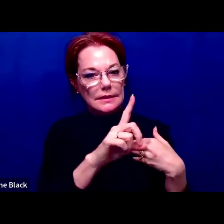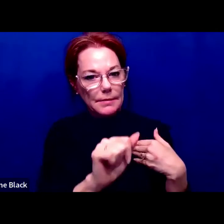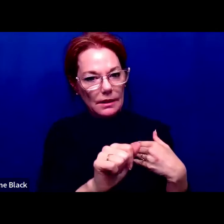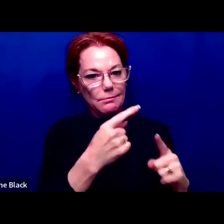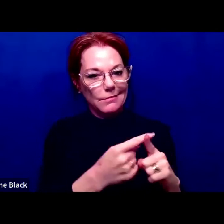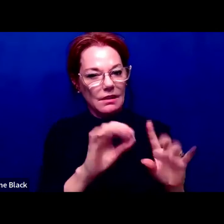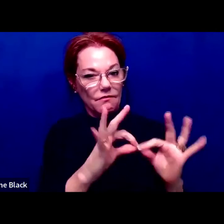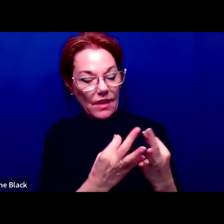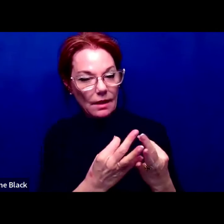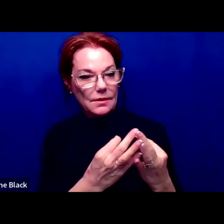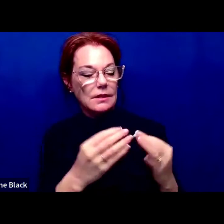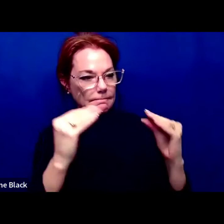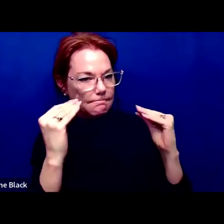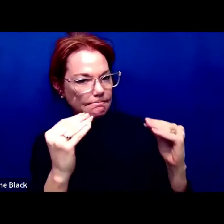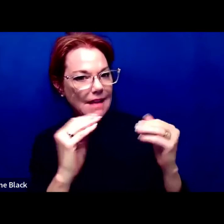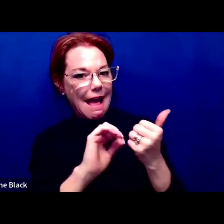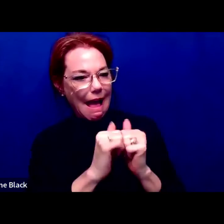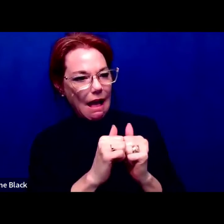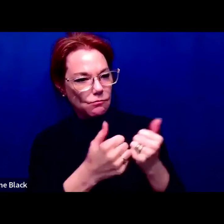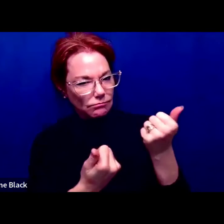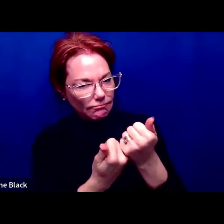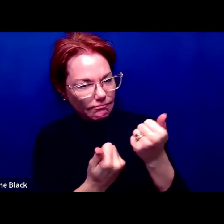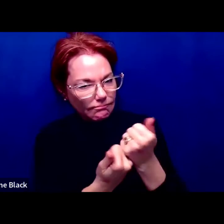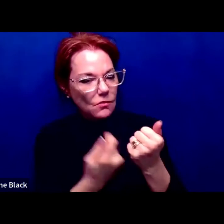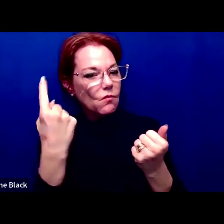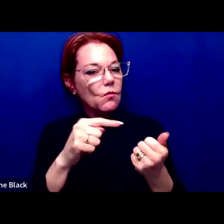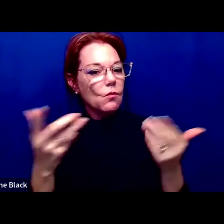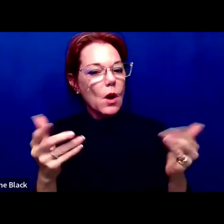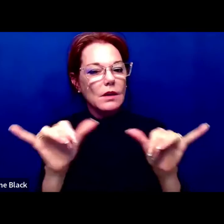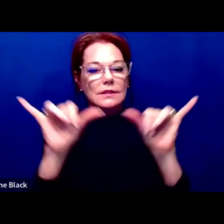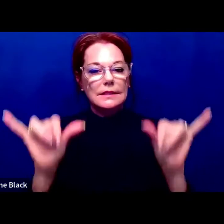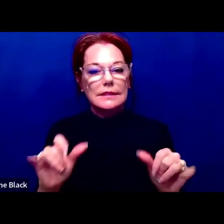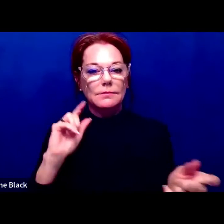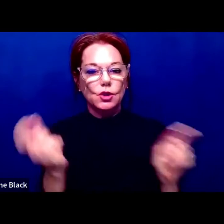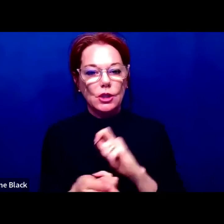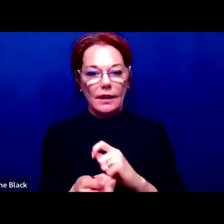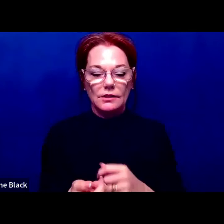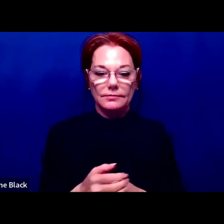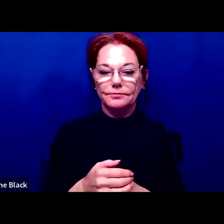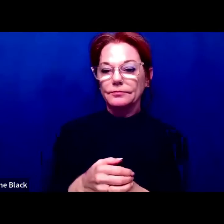on how to advocate for systems change related to home and community based services in